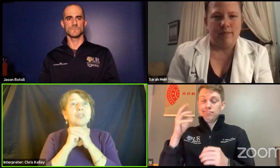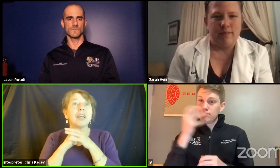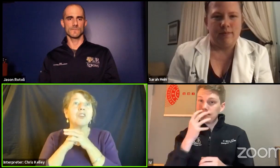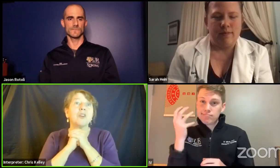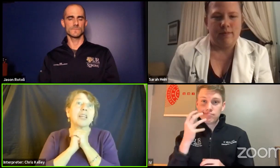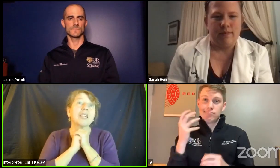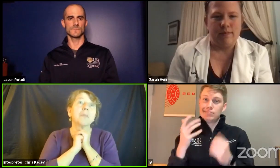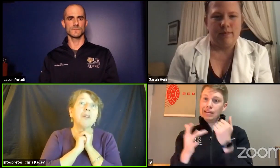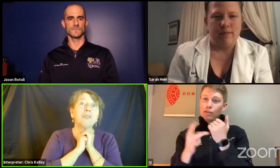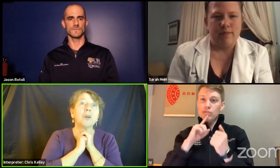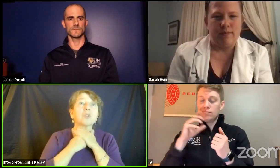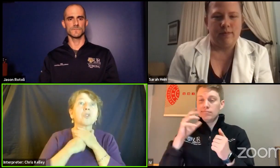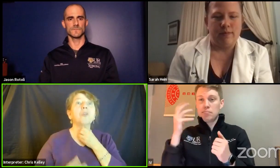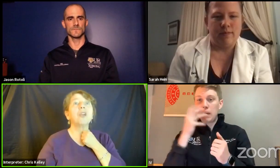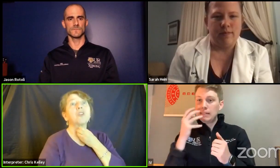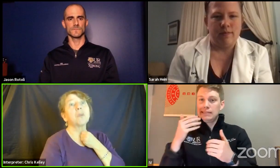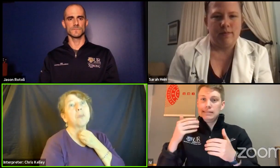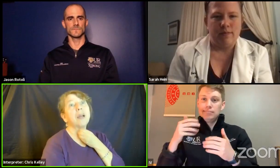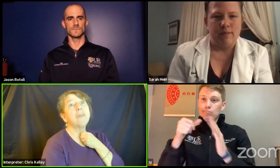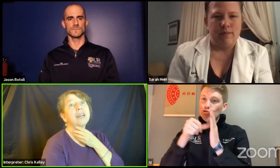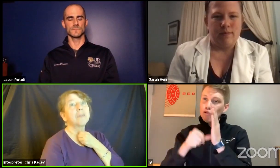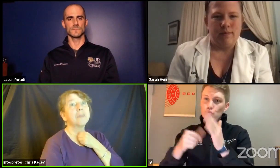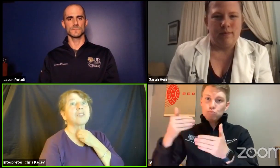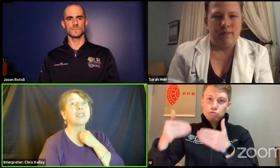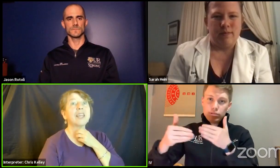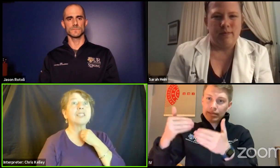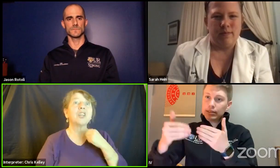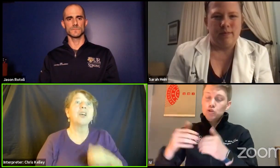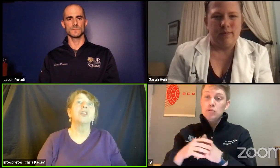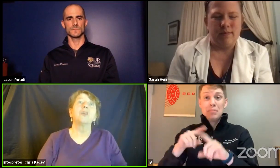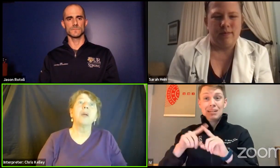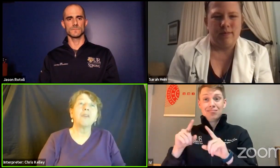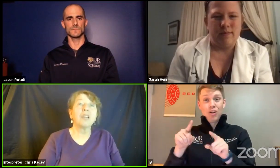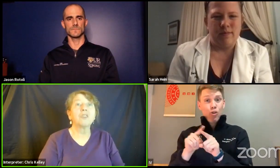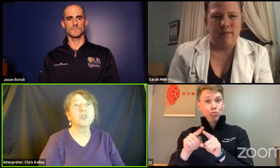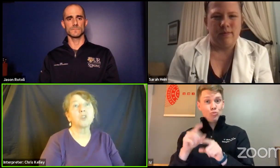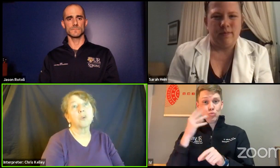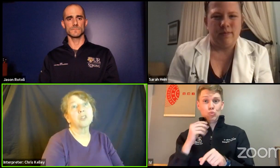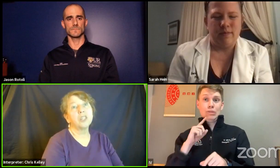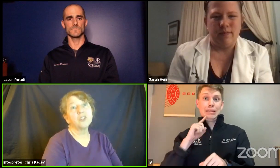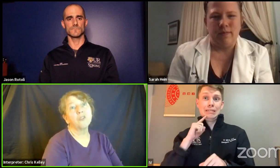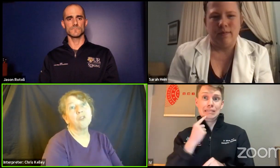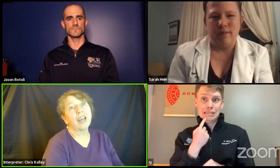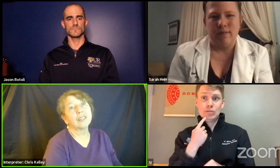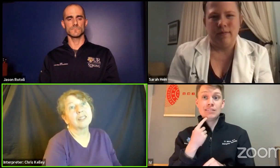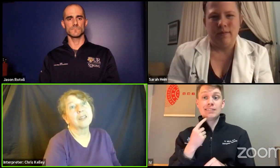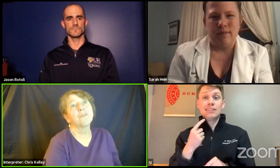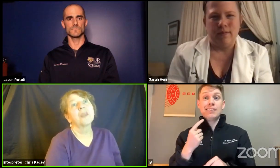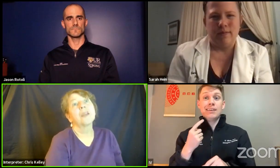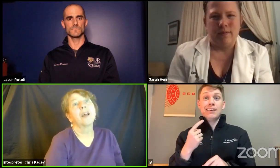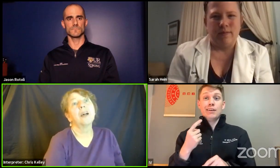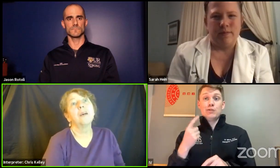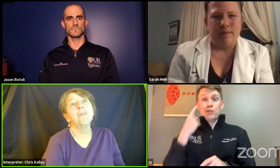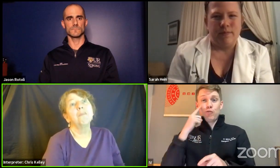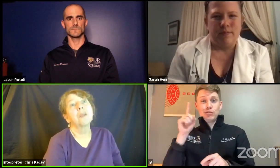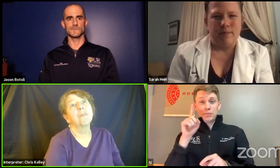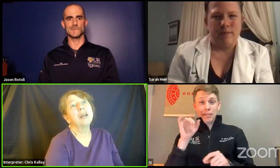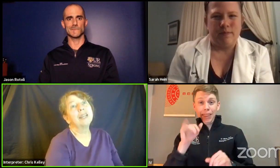how do they know when to go to the ER or not. IV Muris: Wow, a triple bypass. Let's explain what that